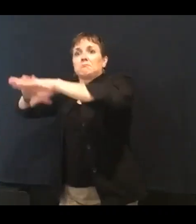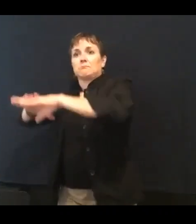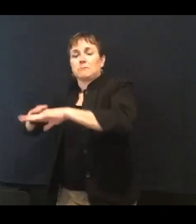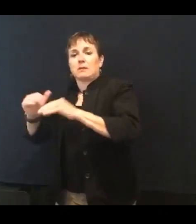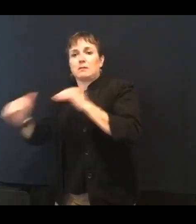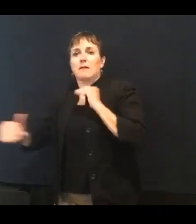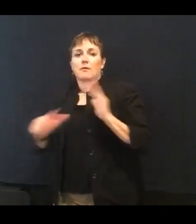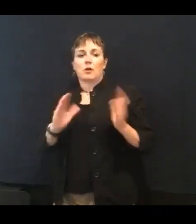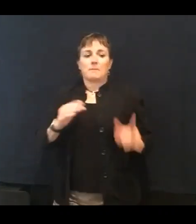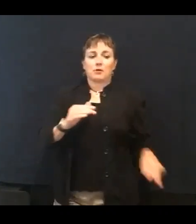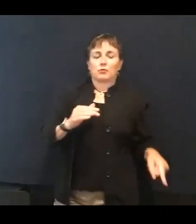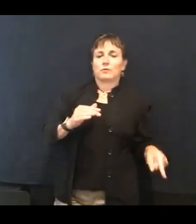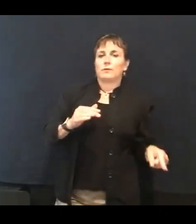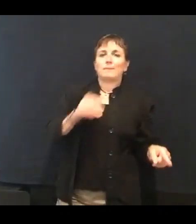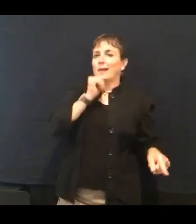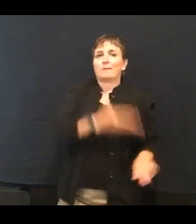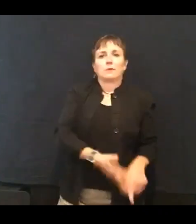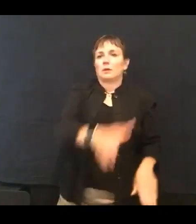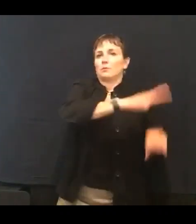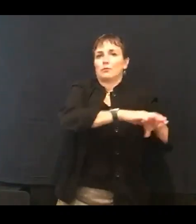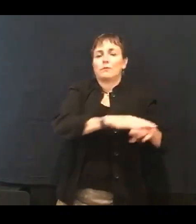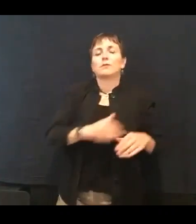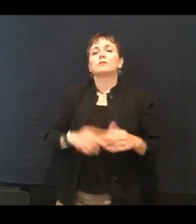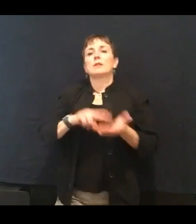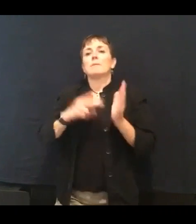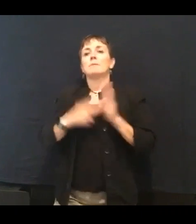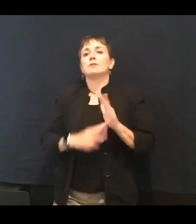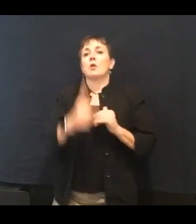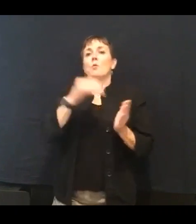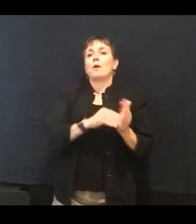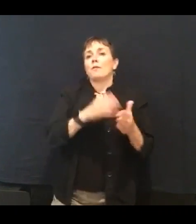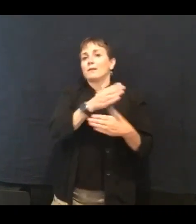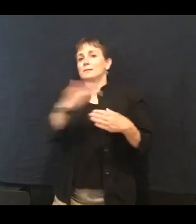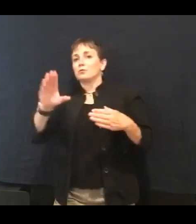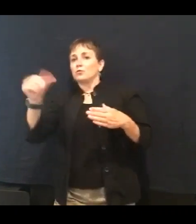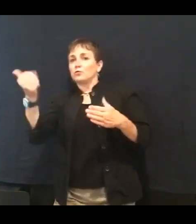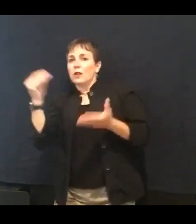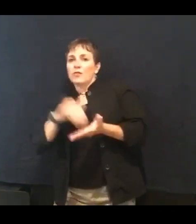indicating a 1,000 to 10,000-fold increase in sensitivity to sound